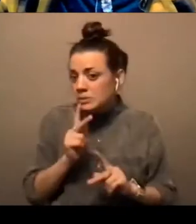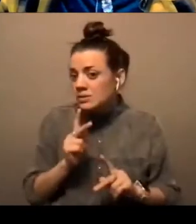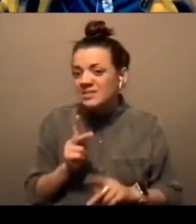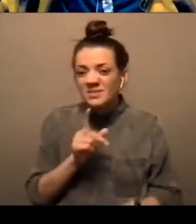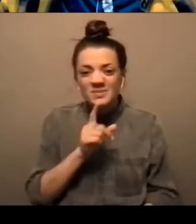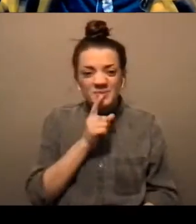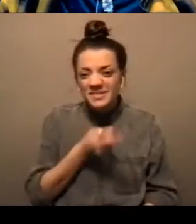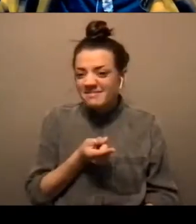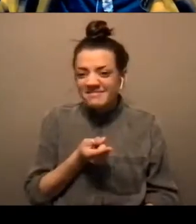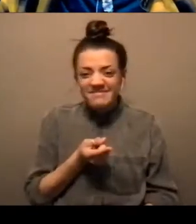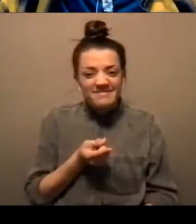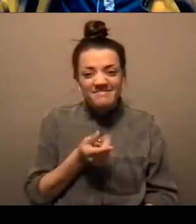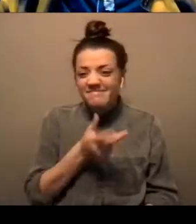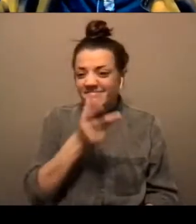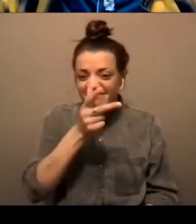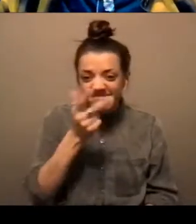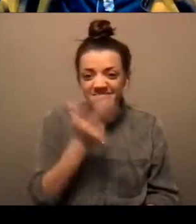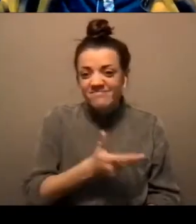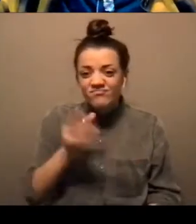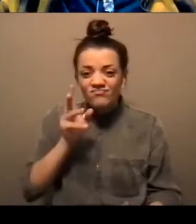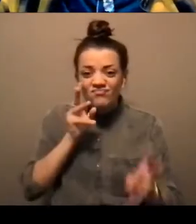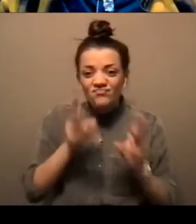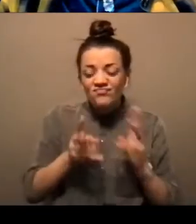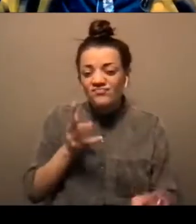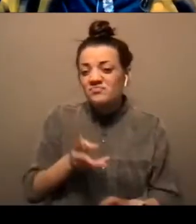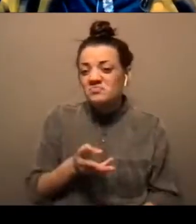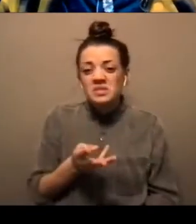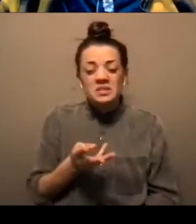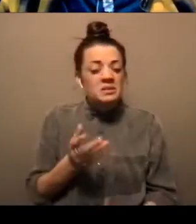and that's completely understandable.